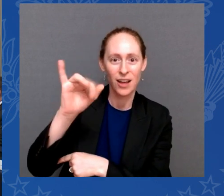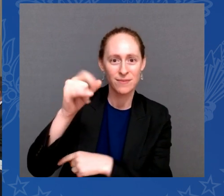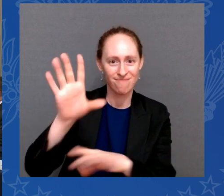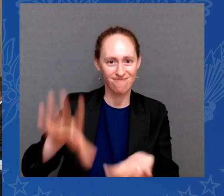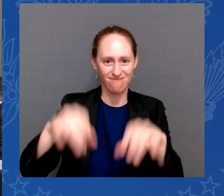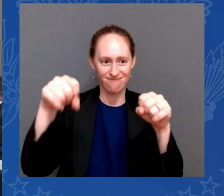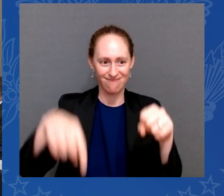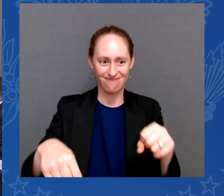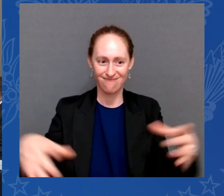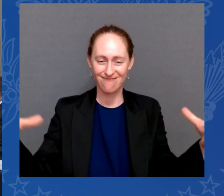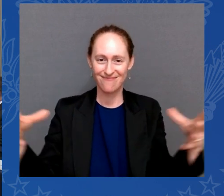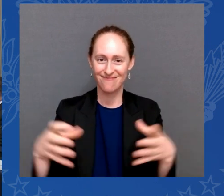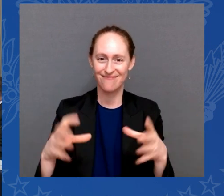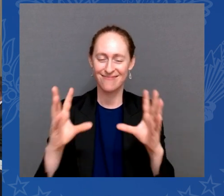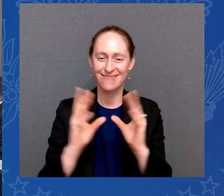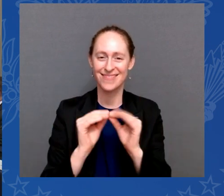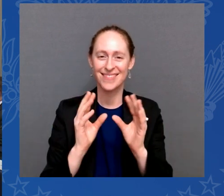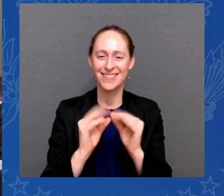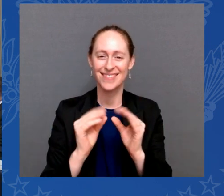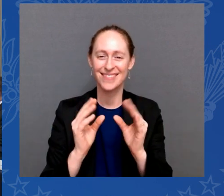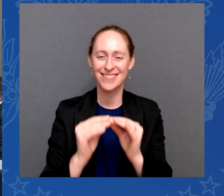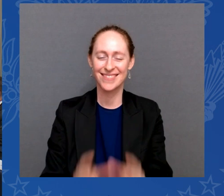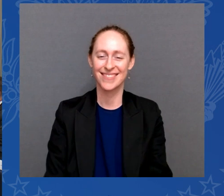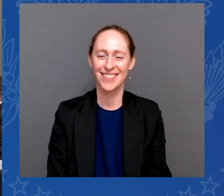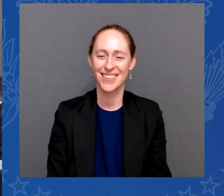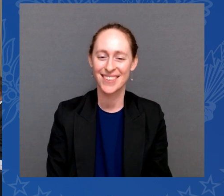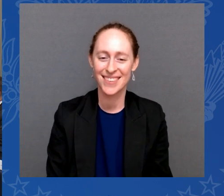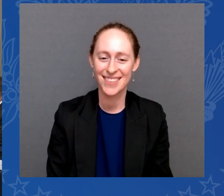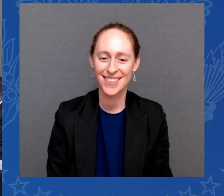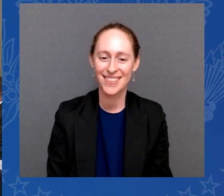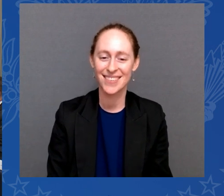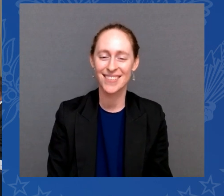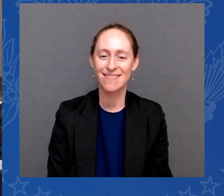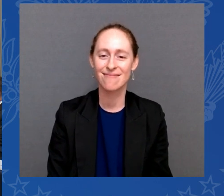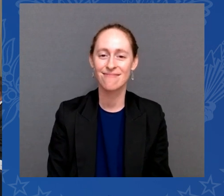Health and Human Services Secretary Becerra and Director of the Gender Policy Council Jen Klein